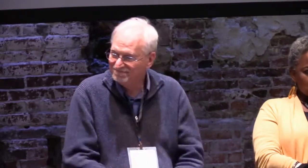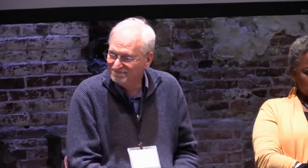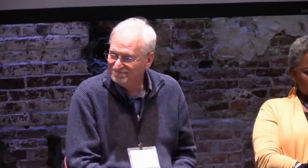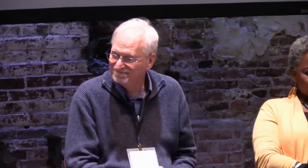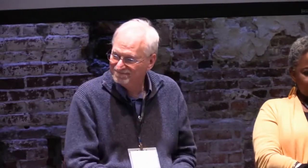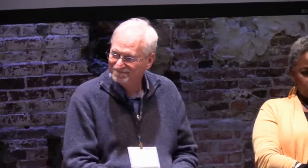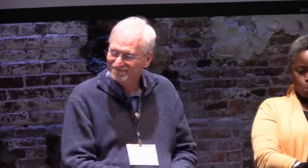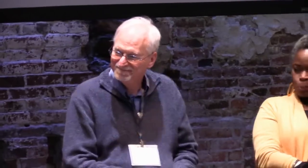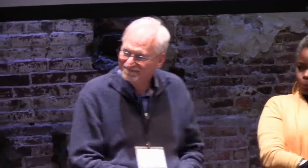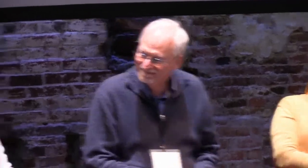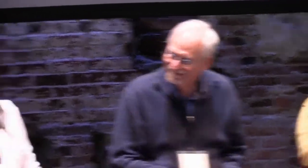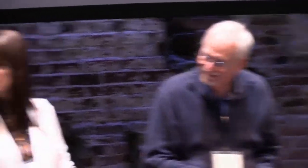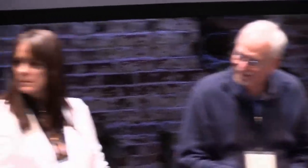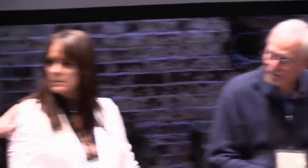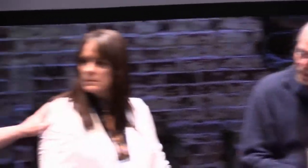And that's about it in a nutshell for me.